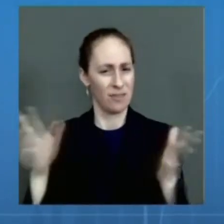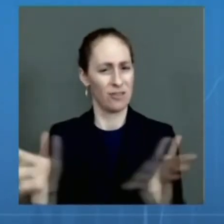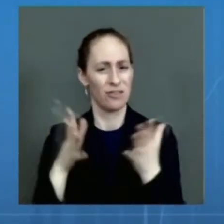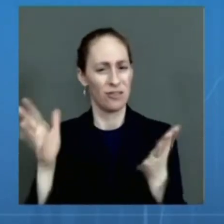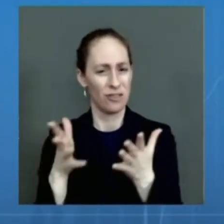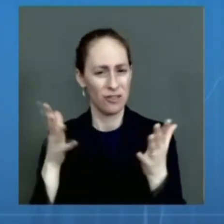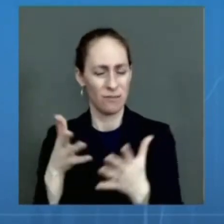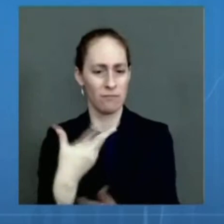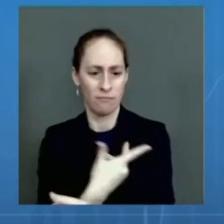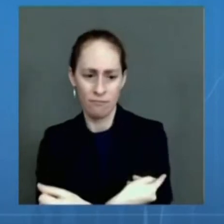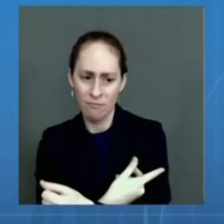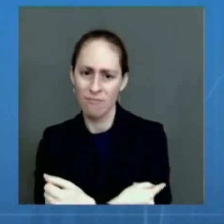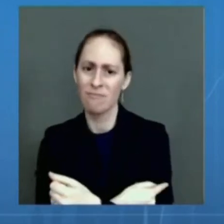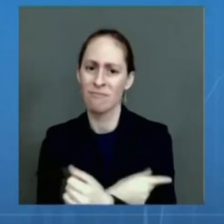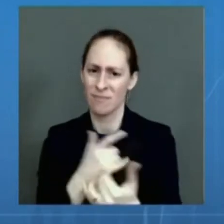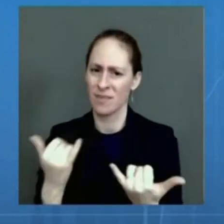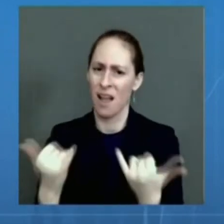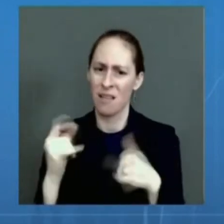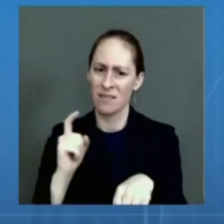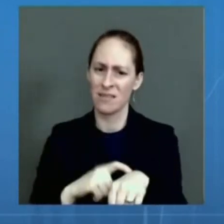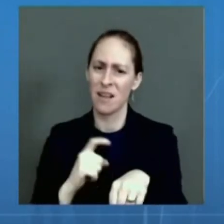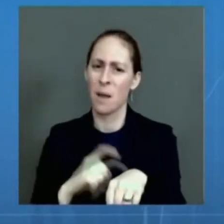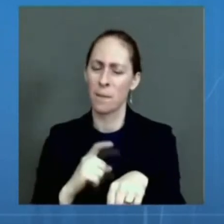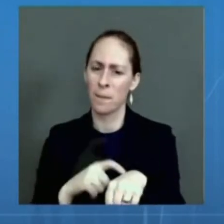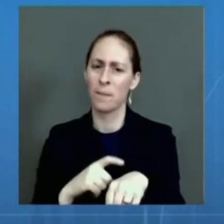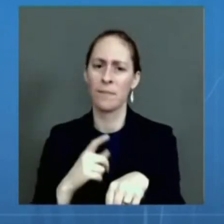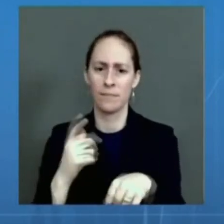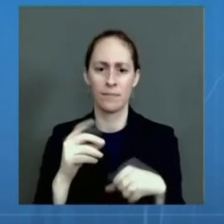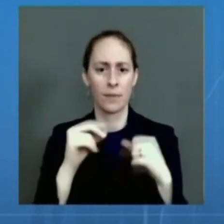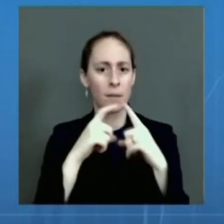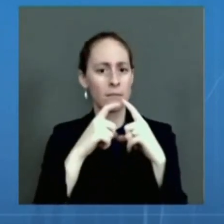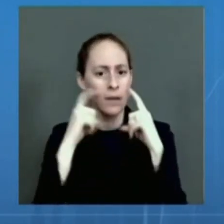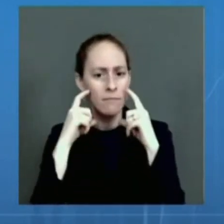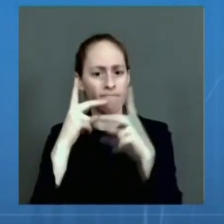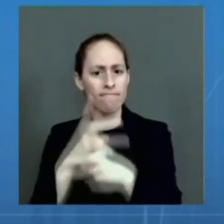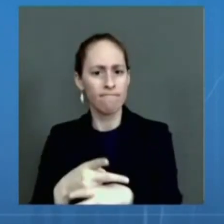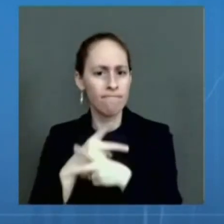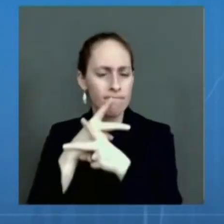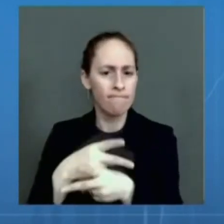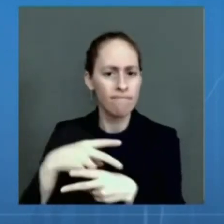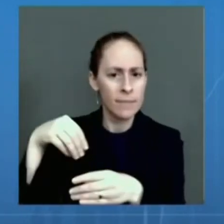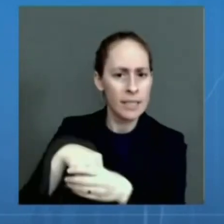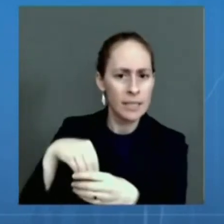AGAINST COVID-19. WE HAVE VACCINES, BOOSTERS AND